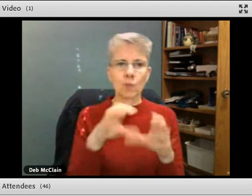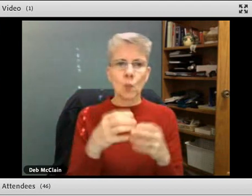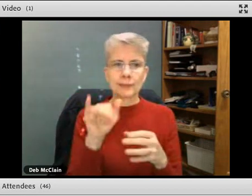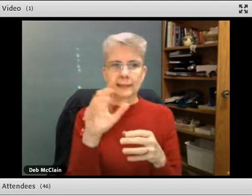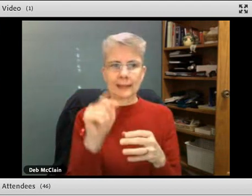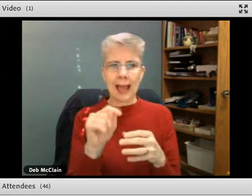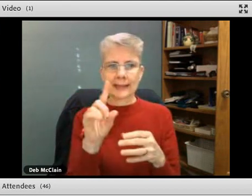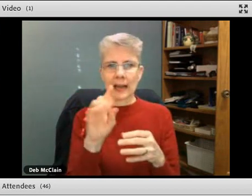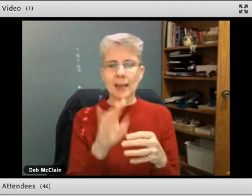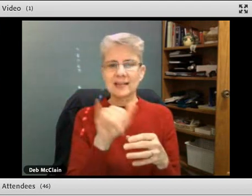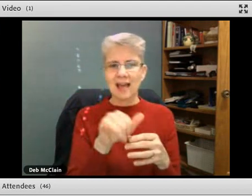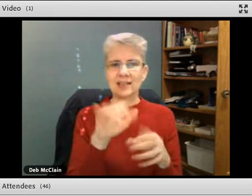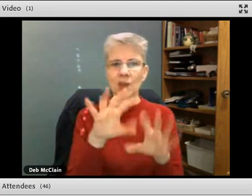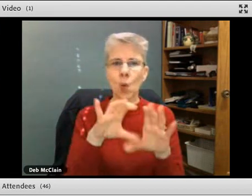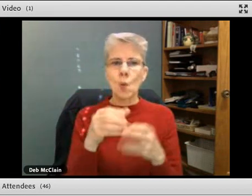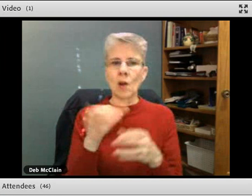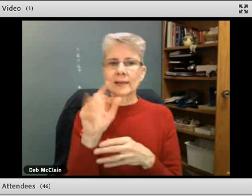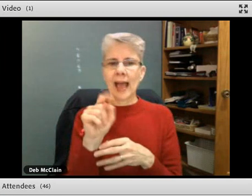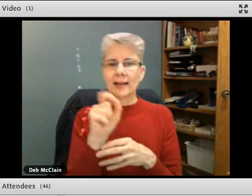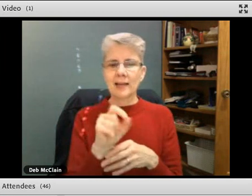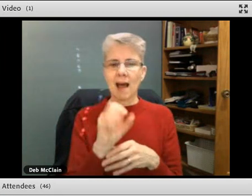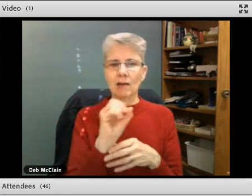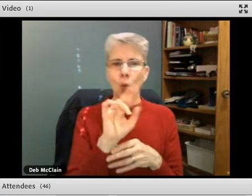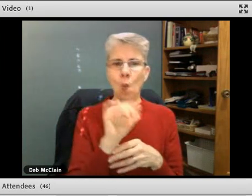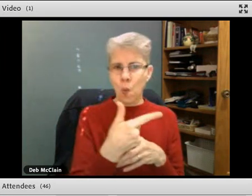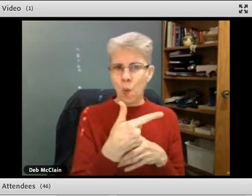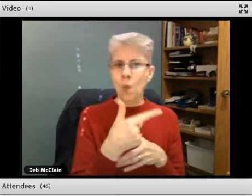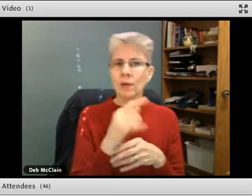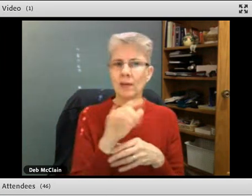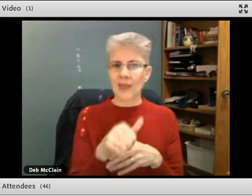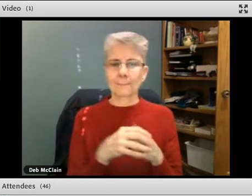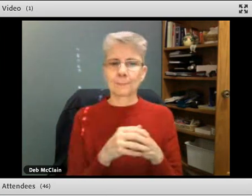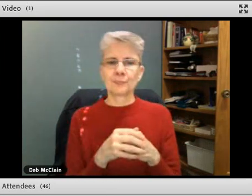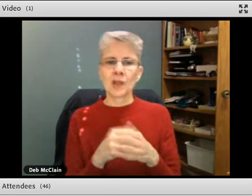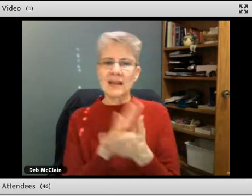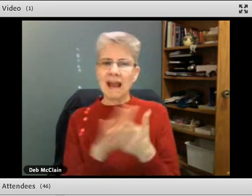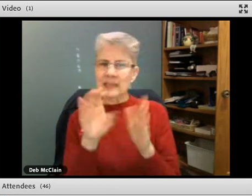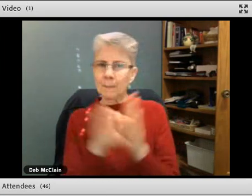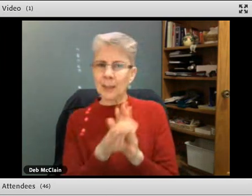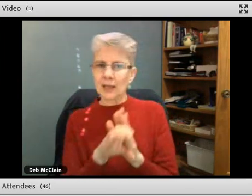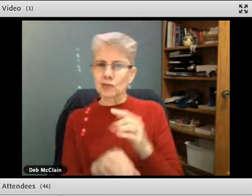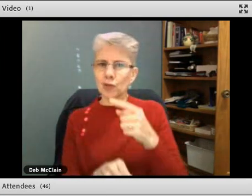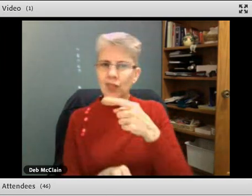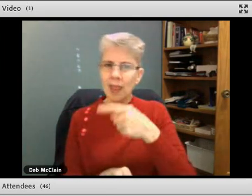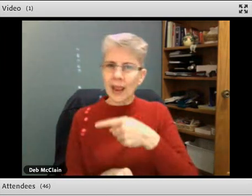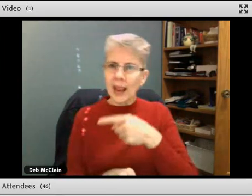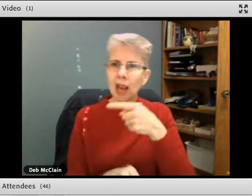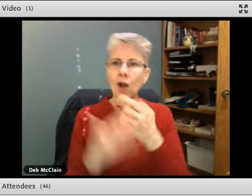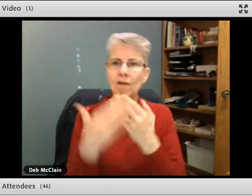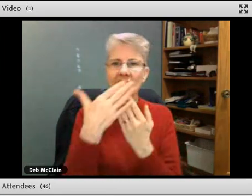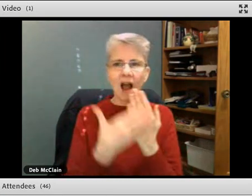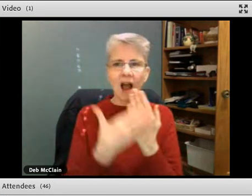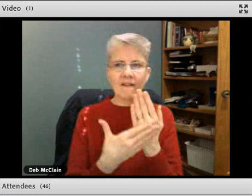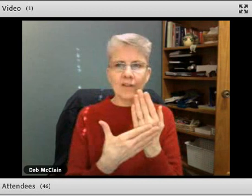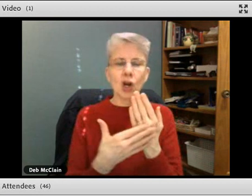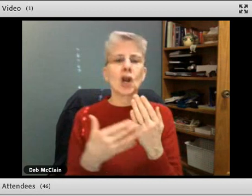Get that nice picture of the cover. Linked access points --